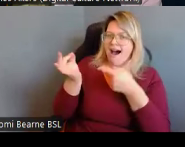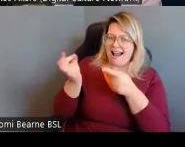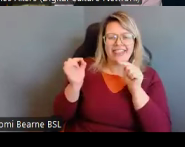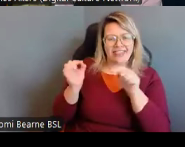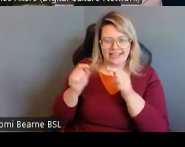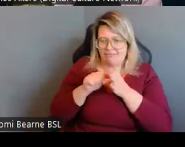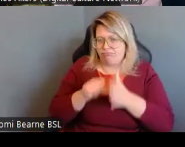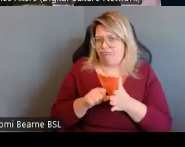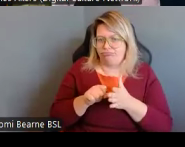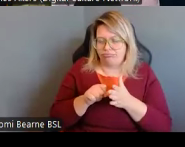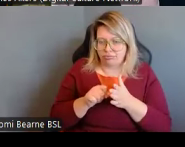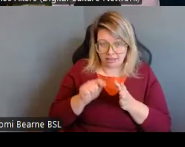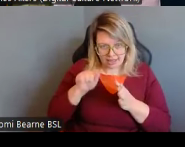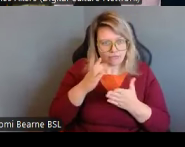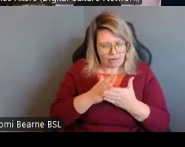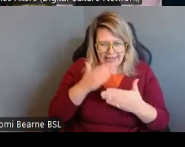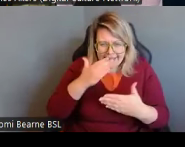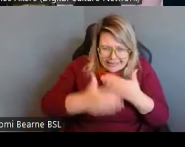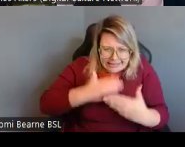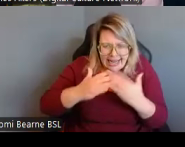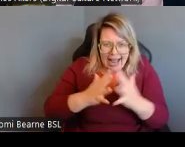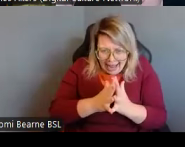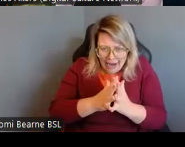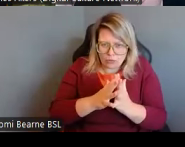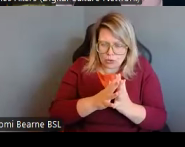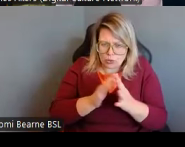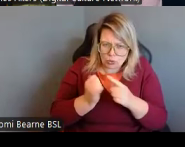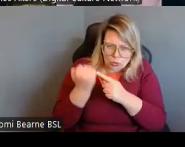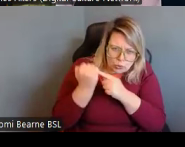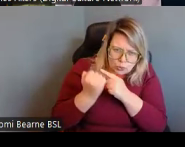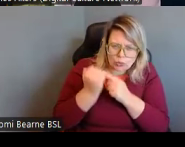and a lot of dedication to get to that stage. There are different ways of doing it. There are shortcuts as well.